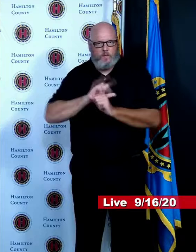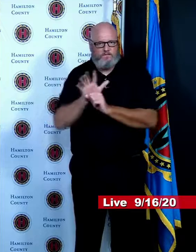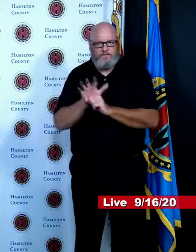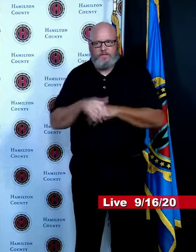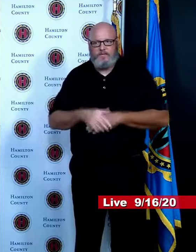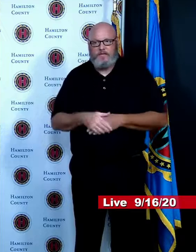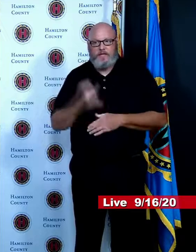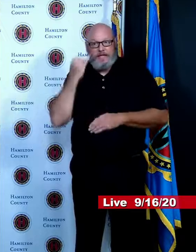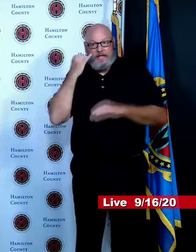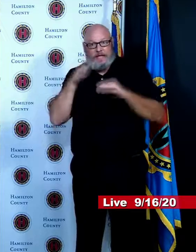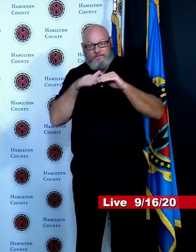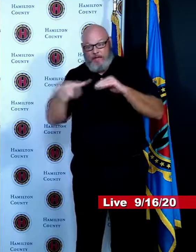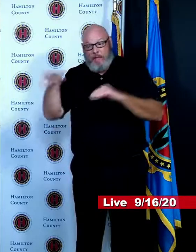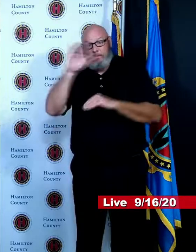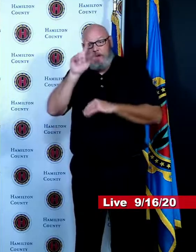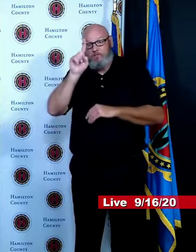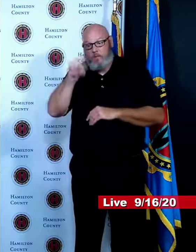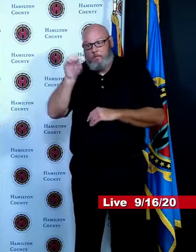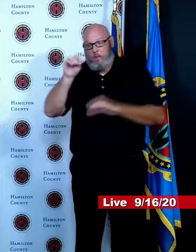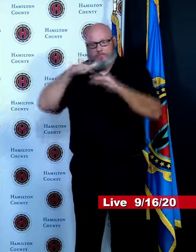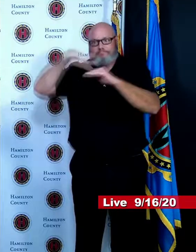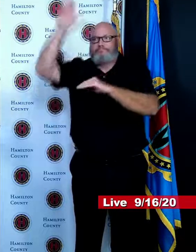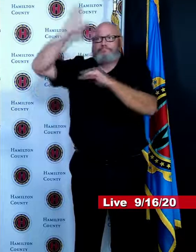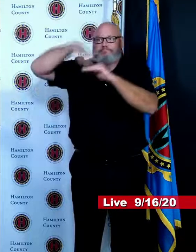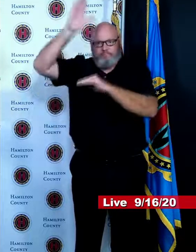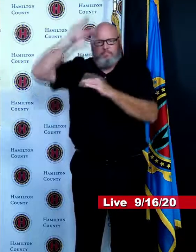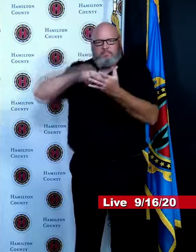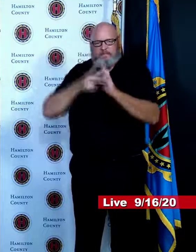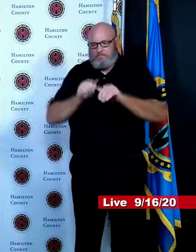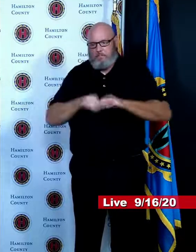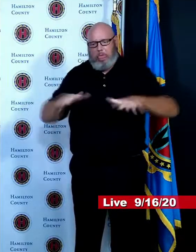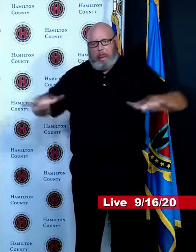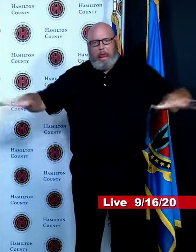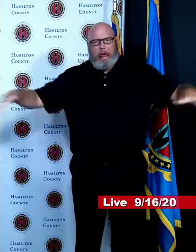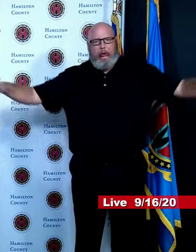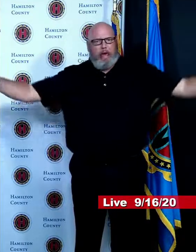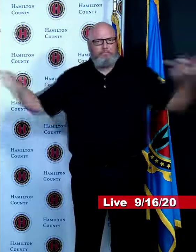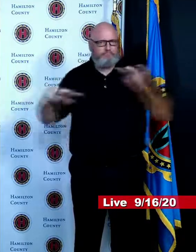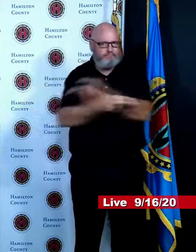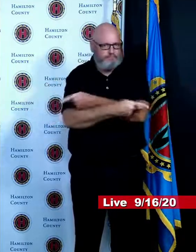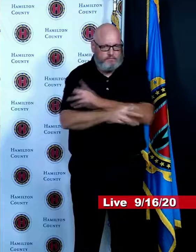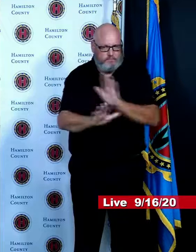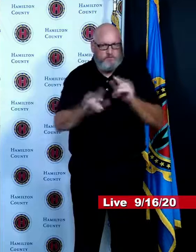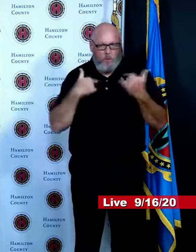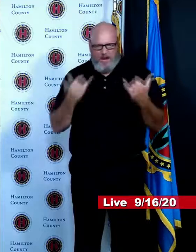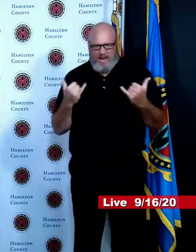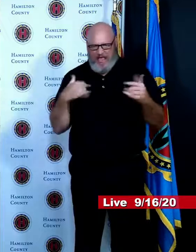that's calculated from our daily case rate and it's a very complex calculation but it really relies on our case rate to the